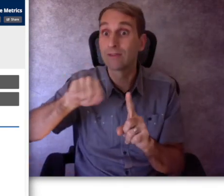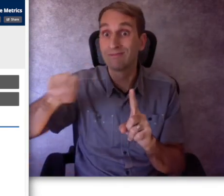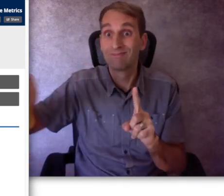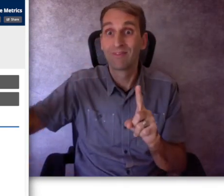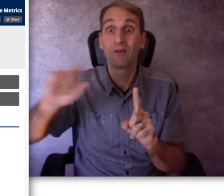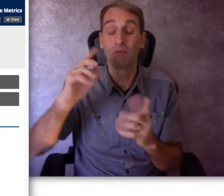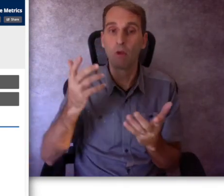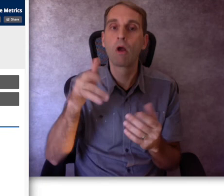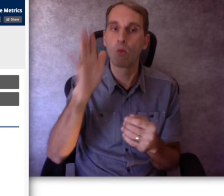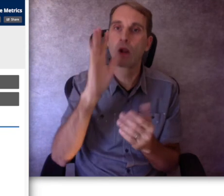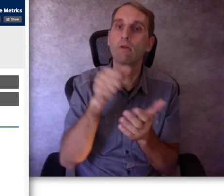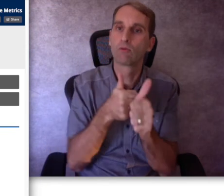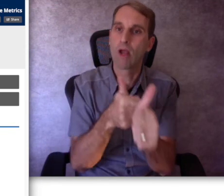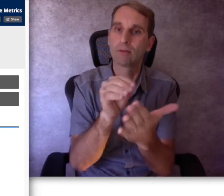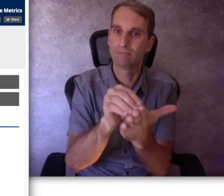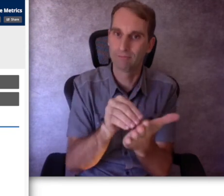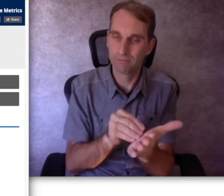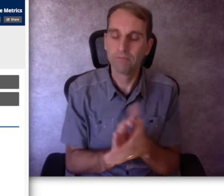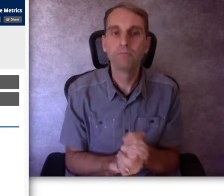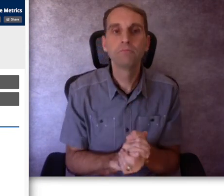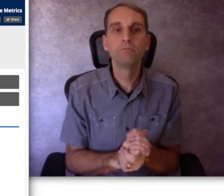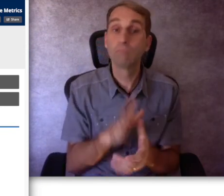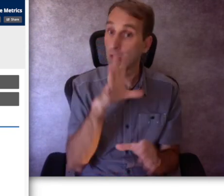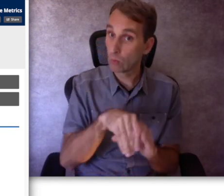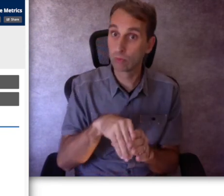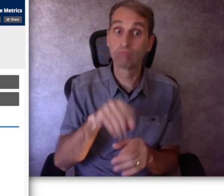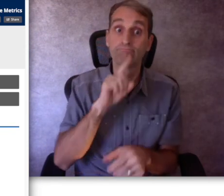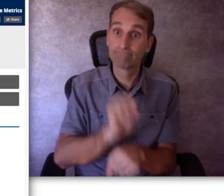document this information along with the year